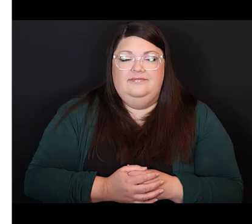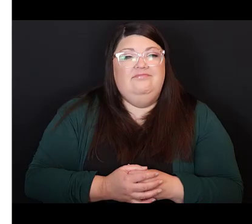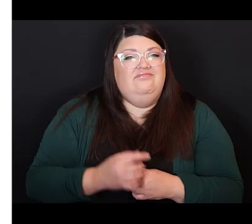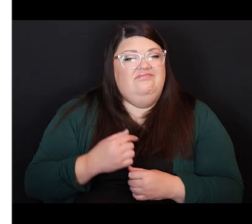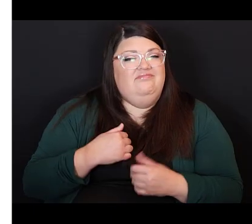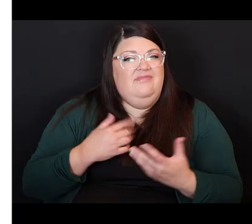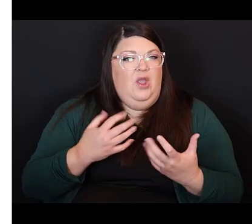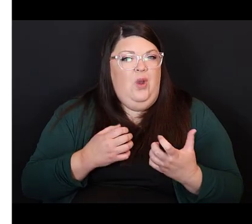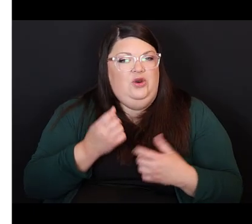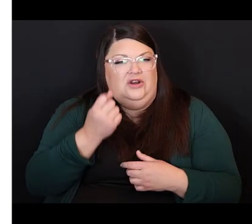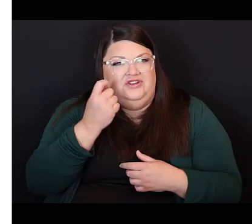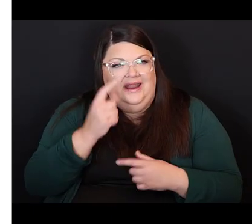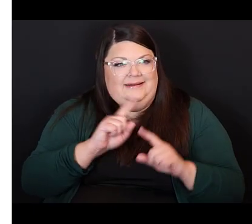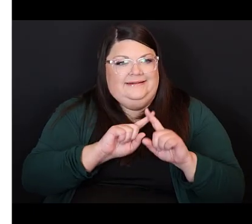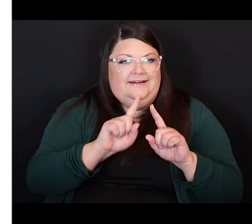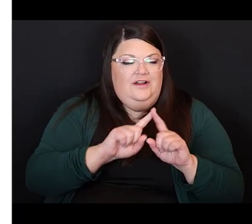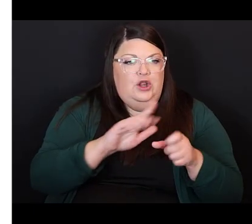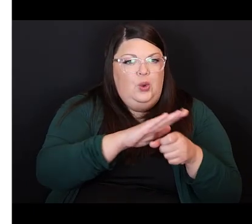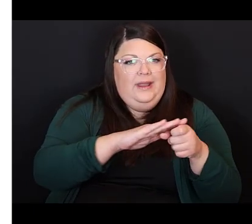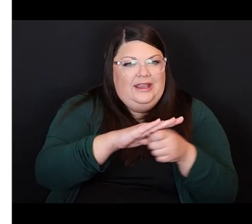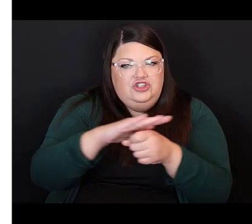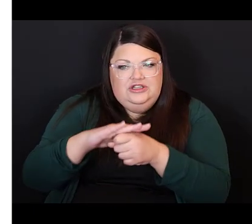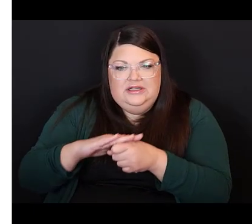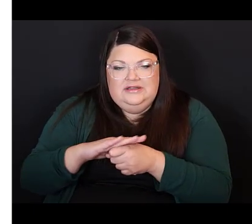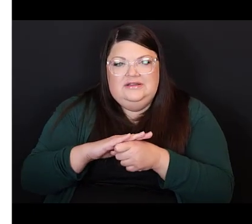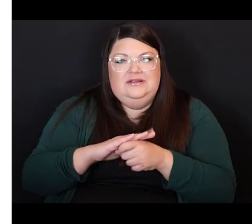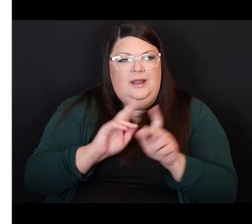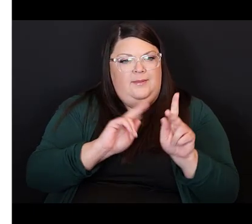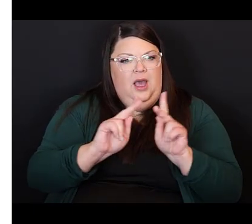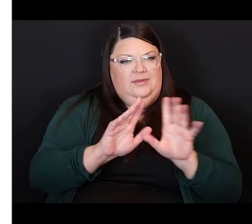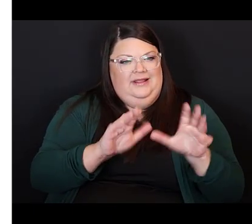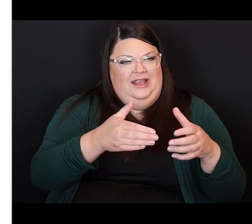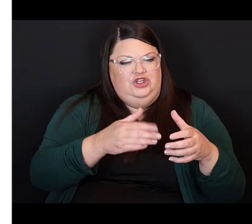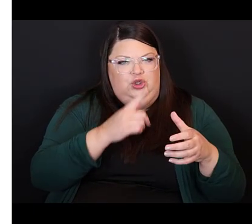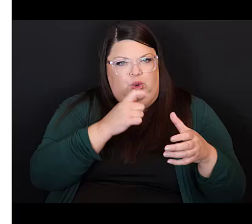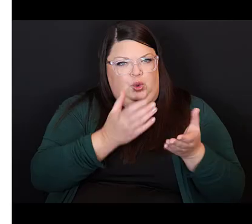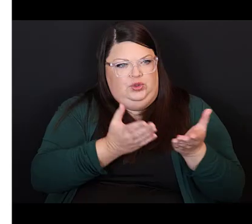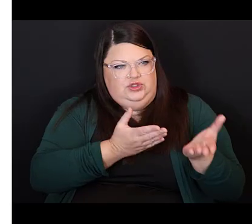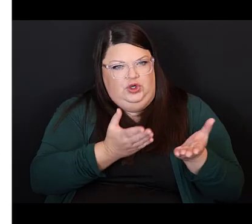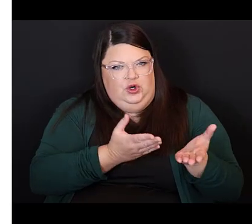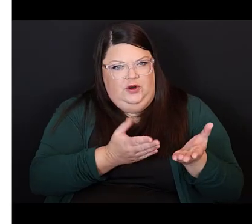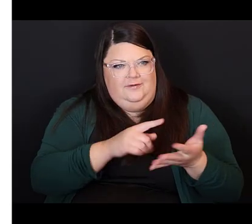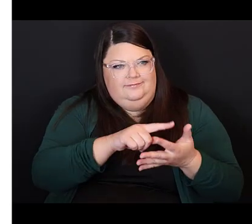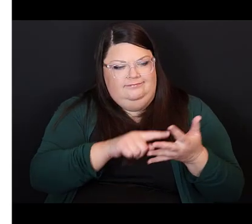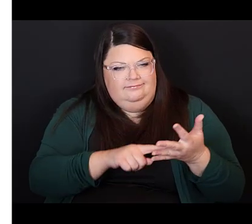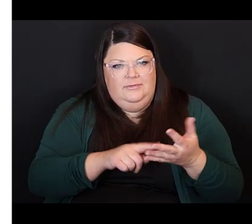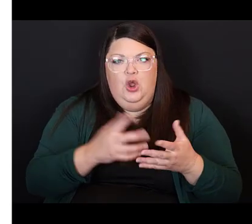[Lauren] I wanted to understand the locations, populations served, and what competitive